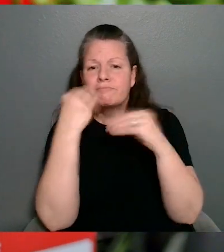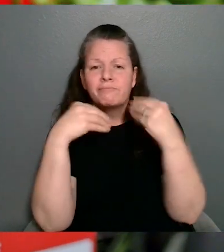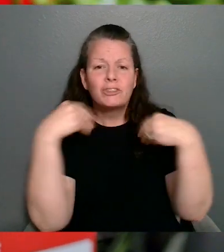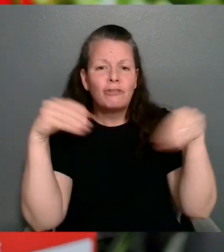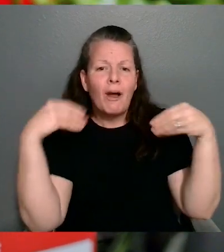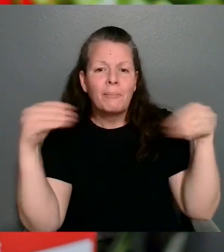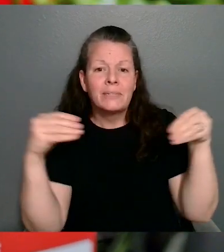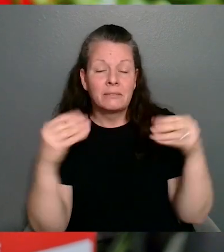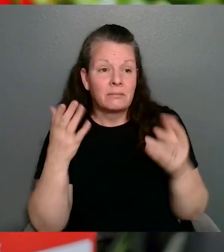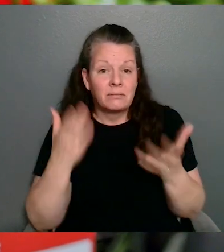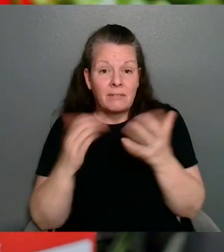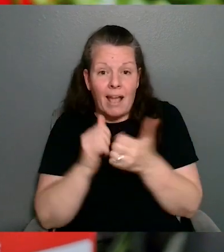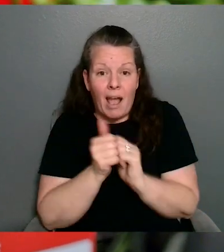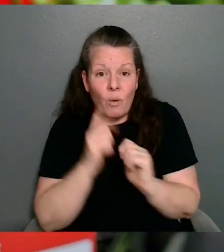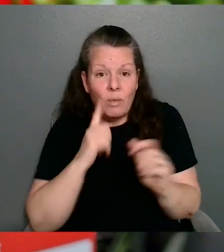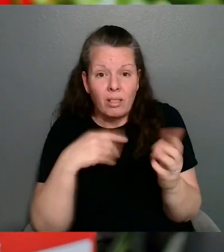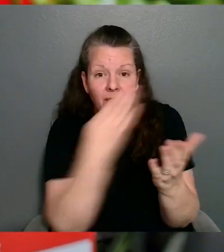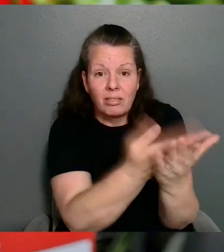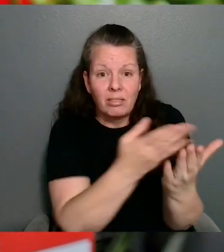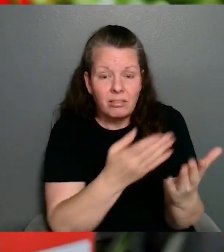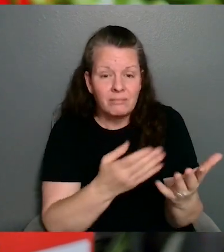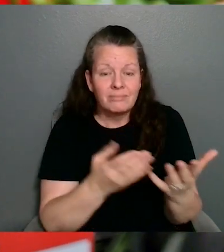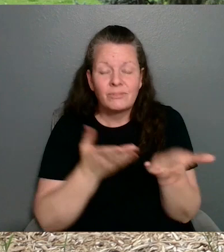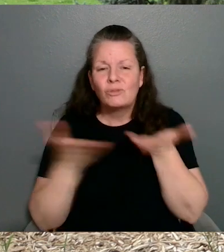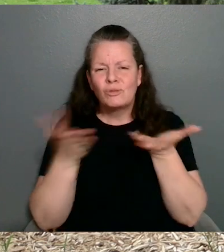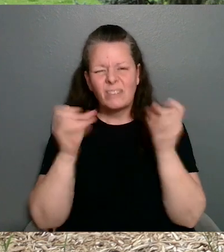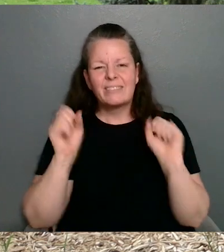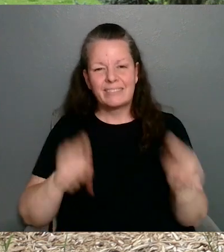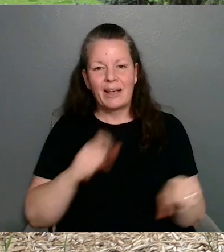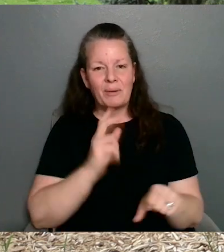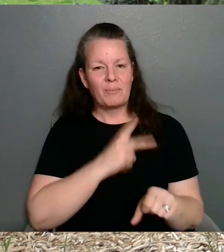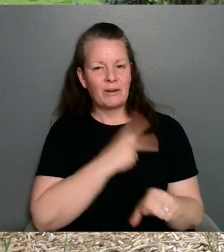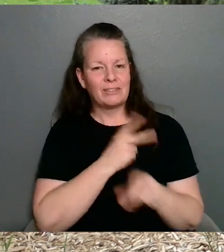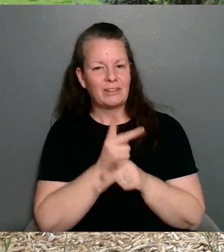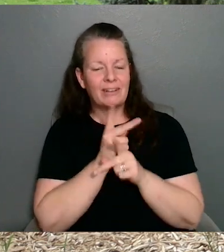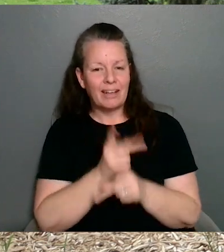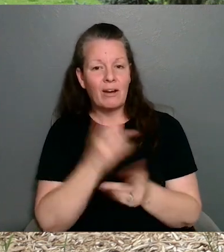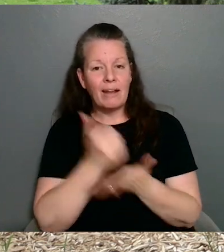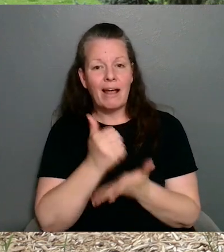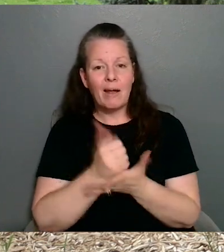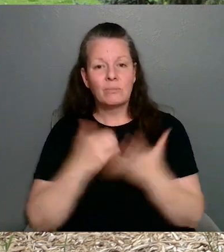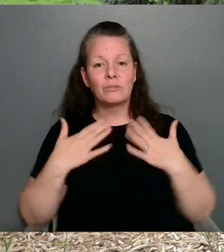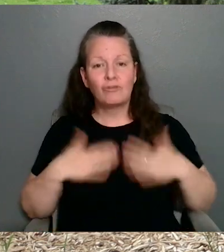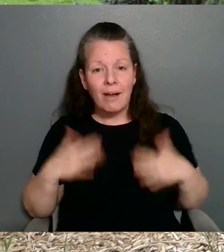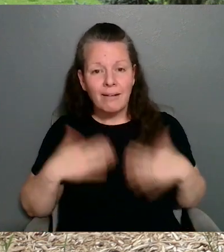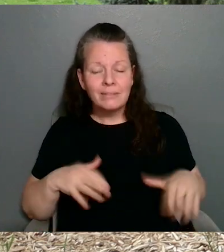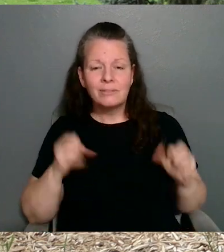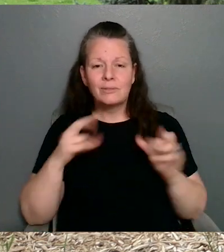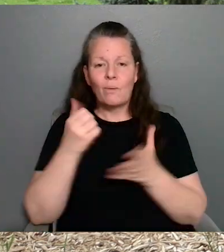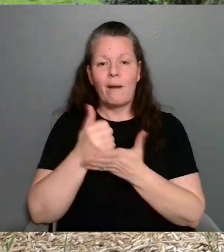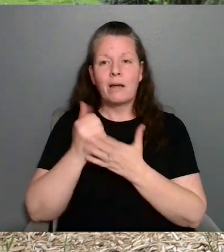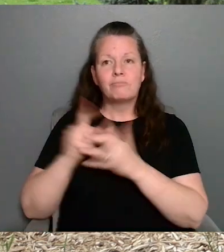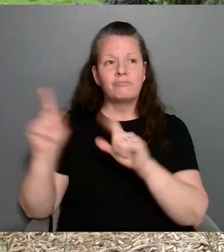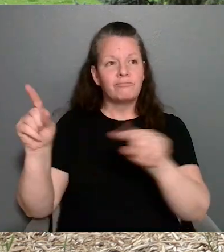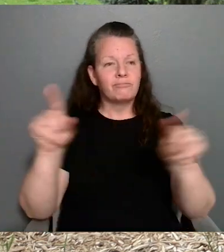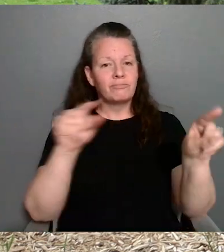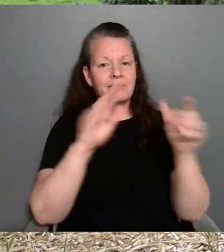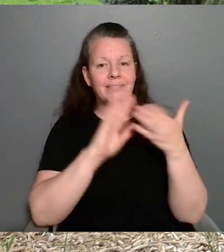Perhaps you're not sure how you'll get to the grocery store. Services can also be personal care to help with dressing, or to help you get around town.